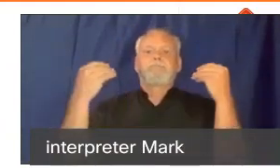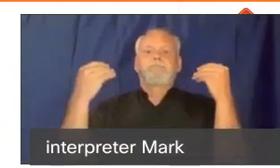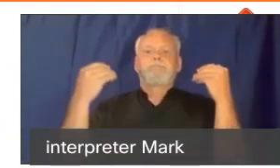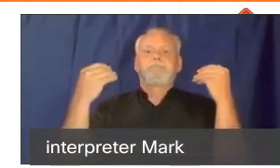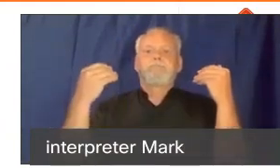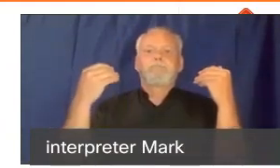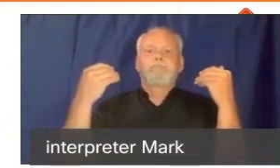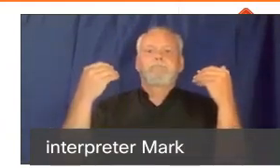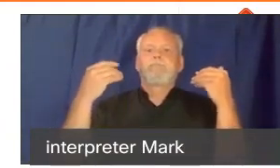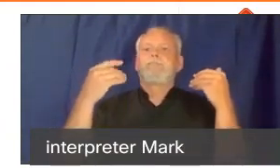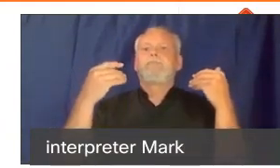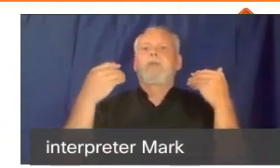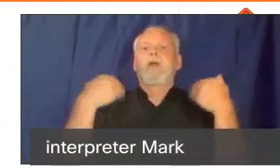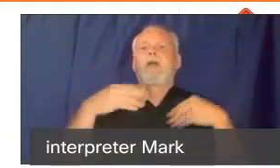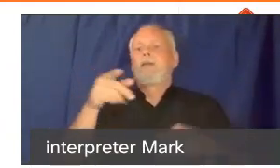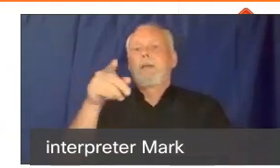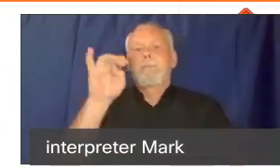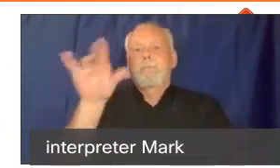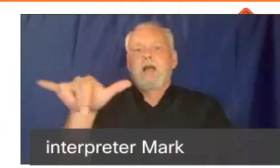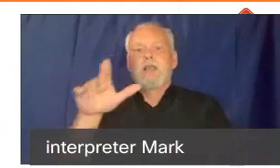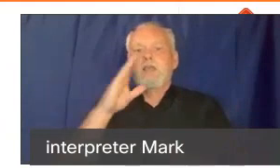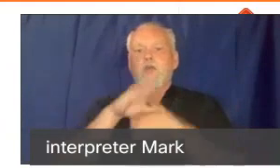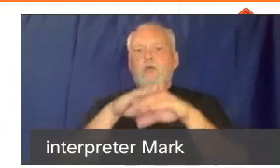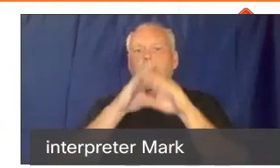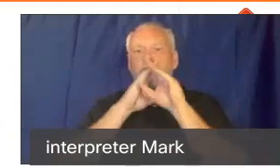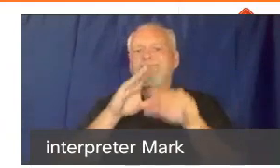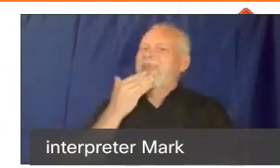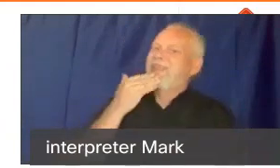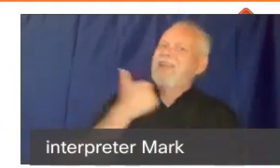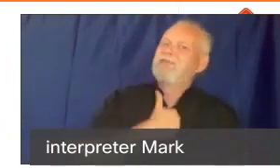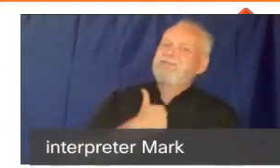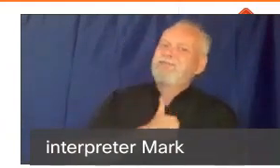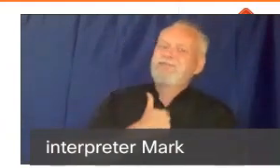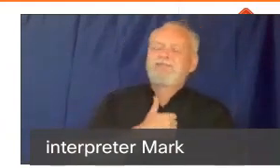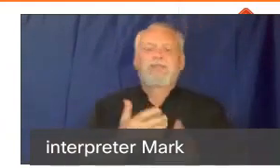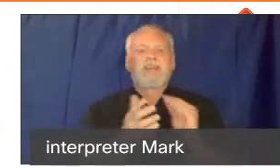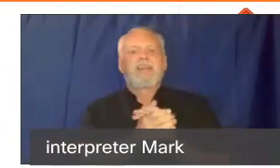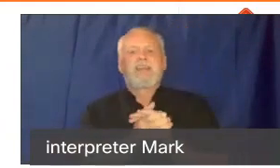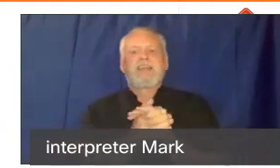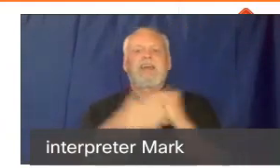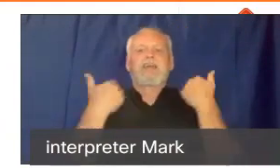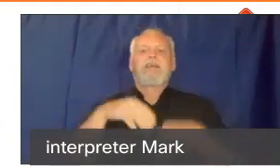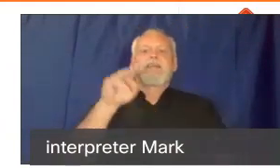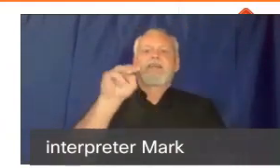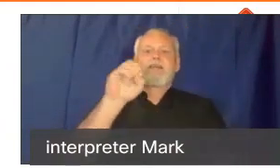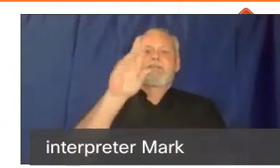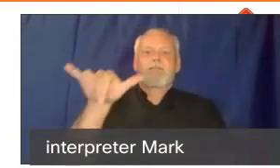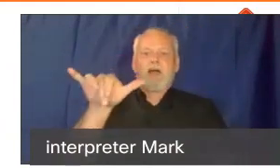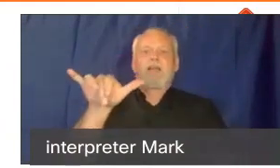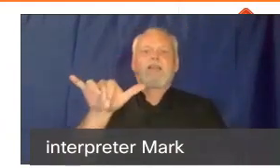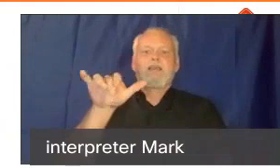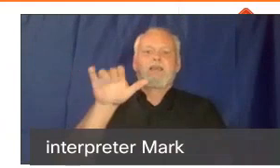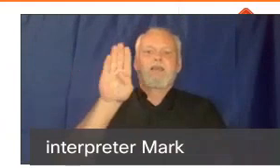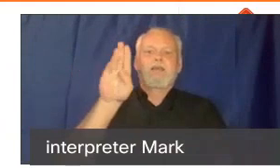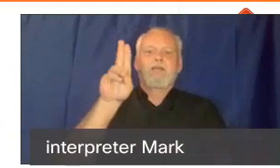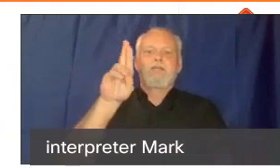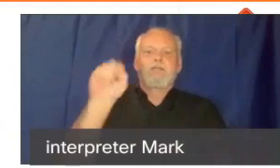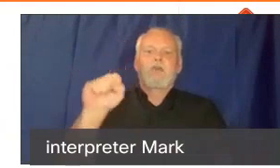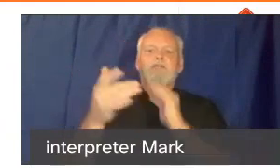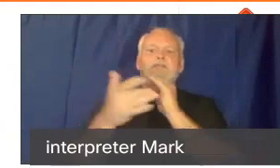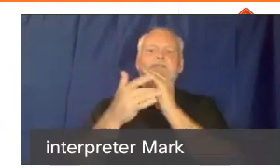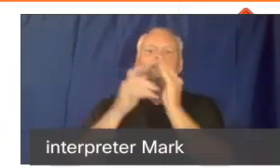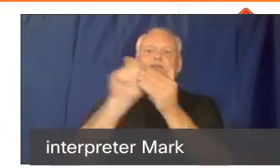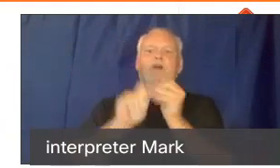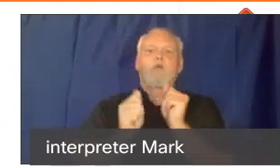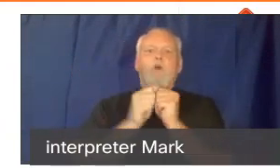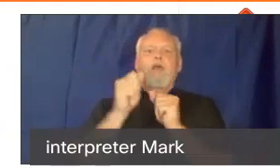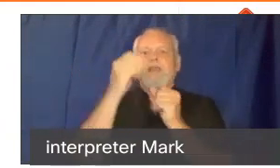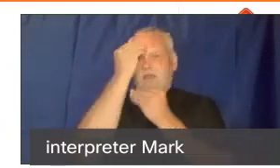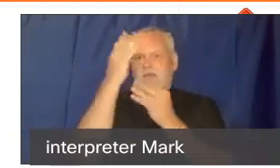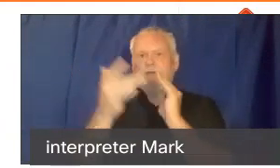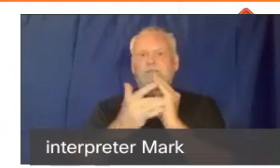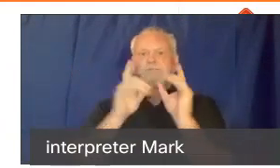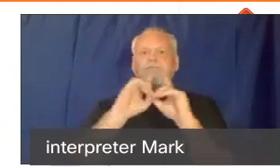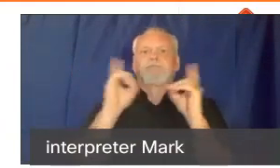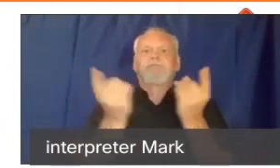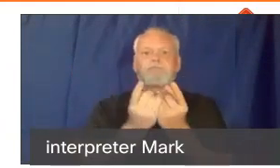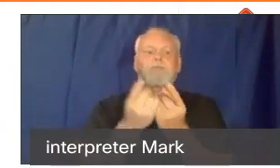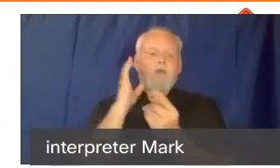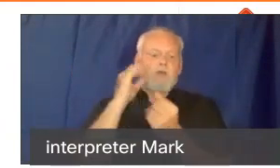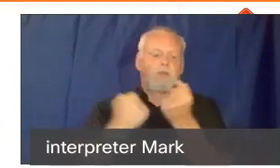Molly, you're on mute, Molly. Thank you. Apologies. I'm Molly Burns. I'm a technical writer with you. That's information. Technology division and I will be supporting tonight's meeting.